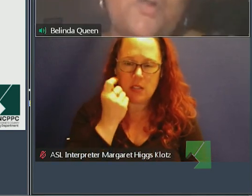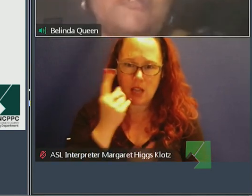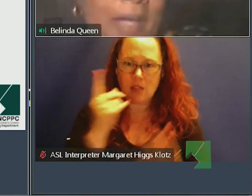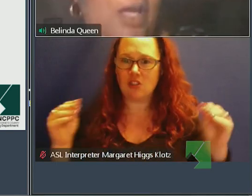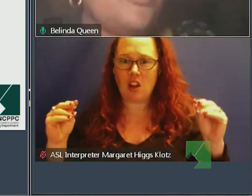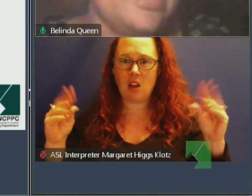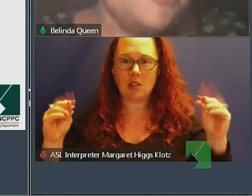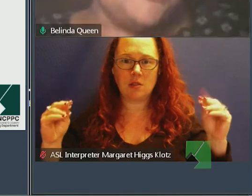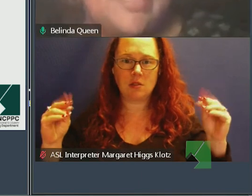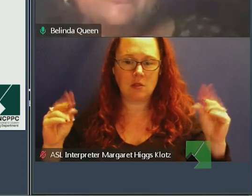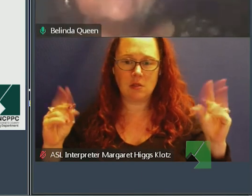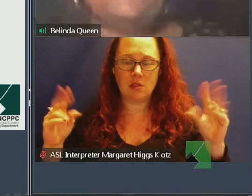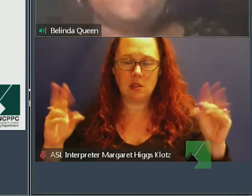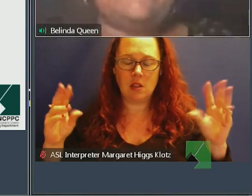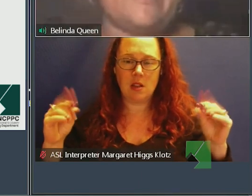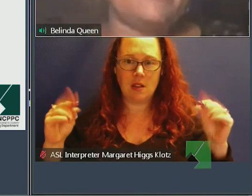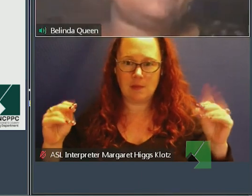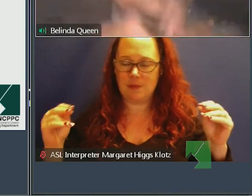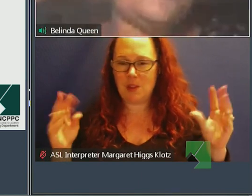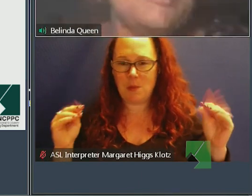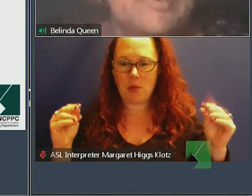We know, we know we can pump let's deal.